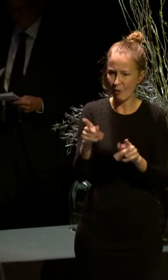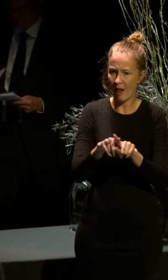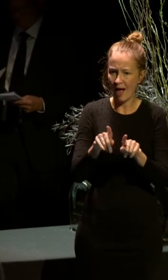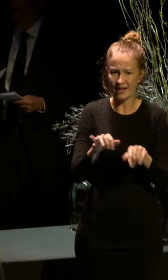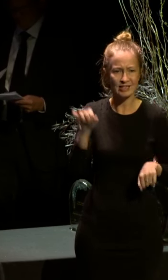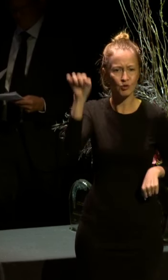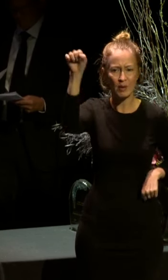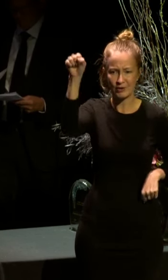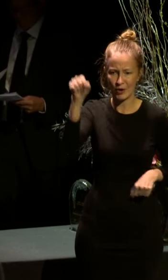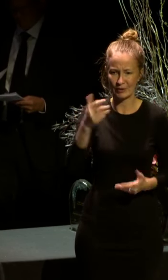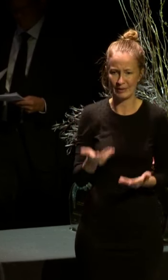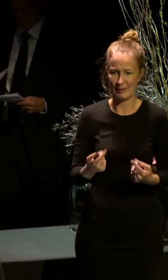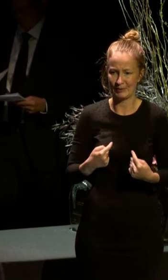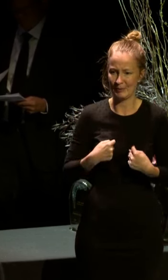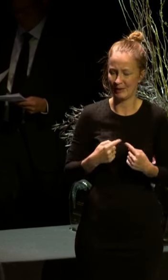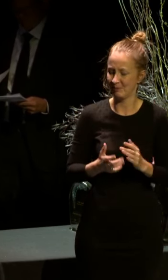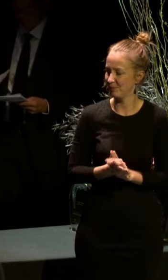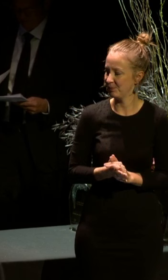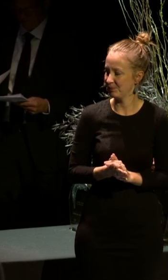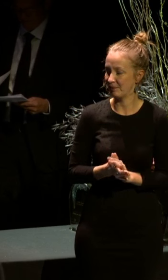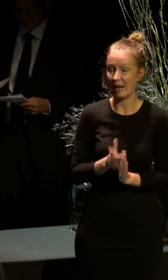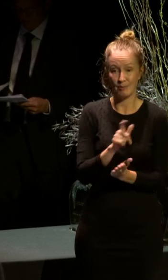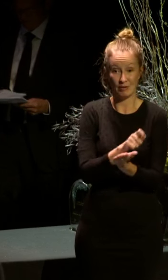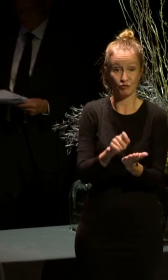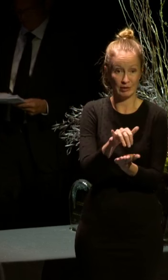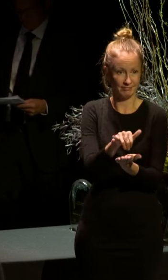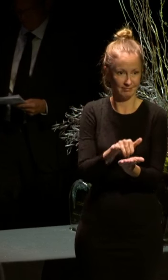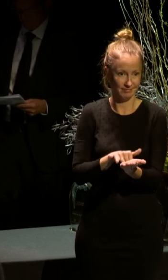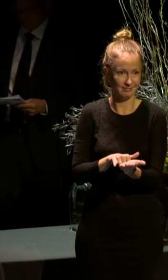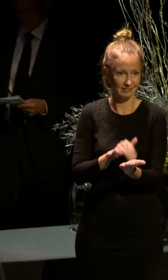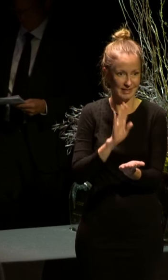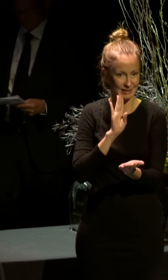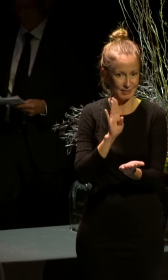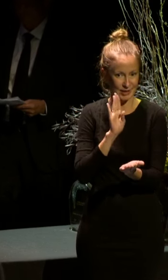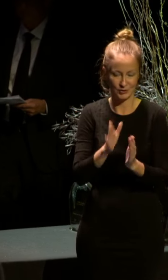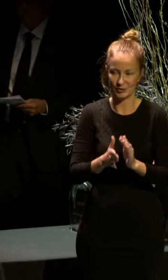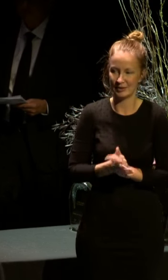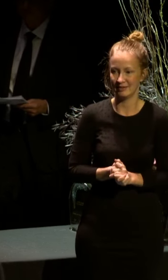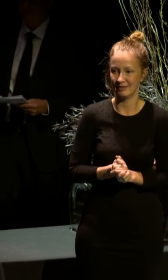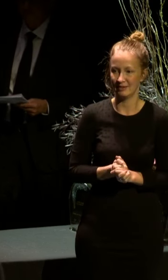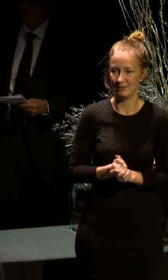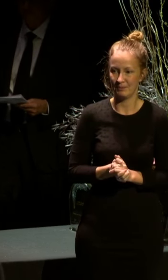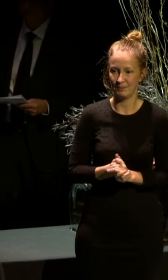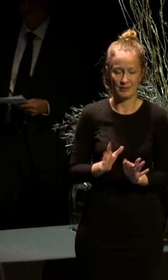Anyway, I've written my speech. 'Cause I'm not good at speaking off the cuff,